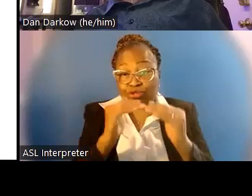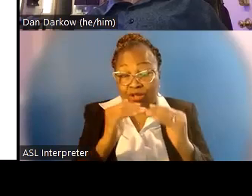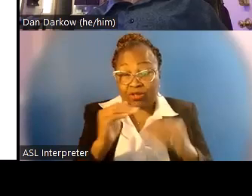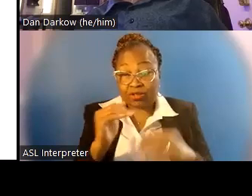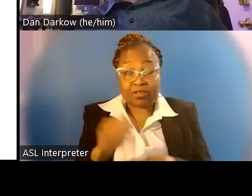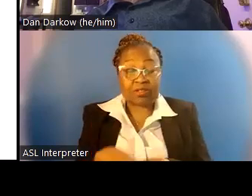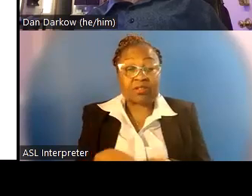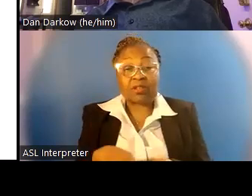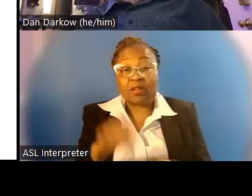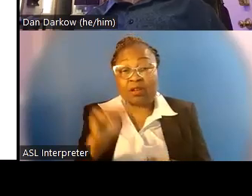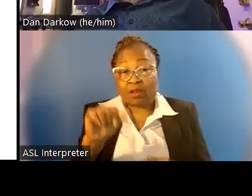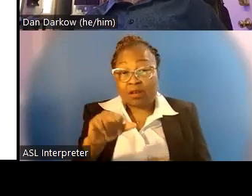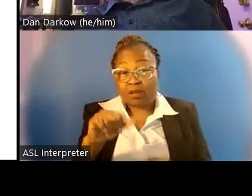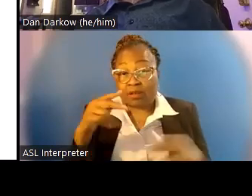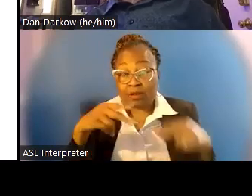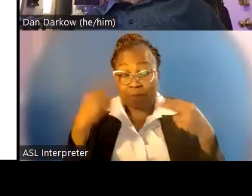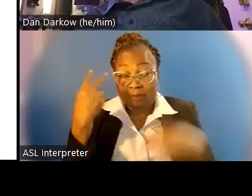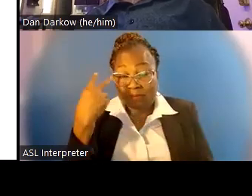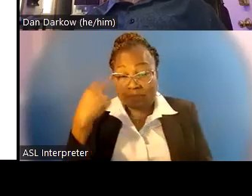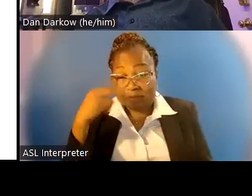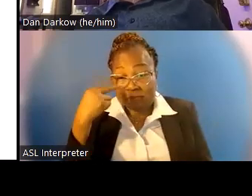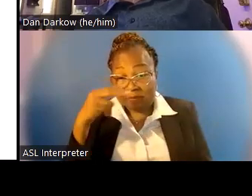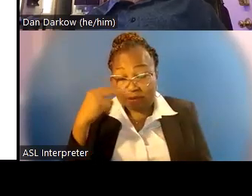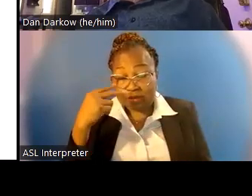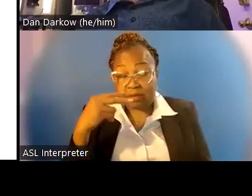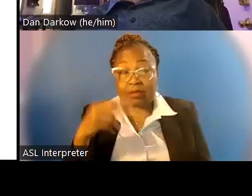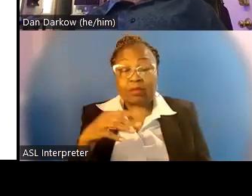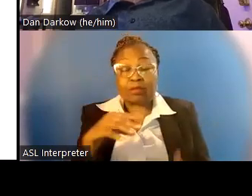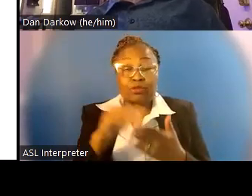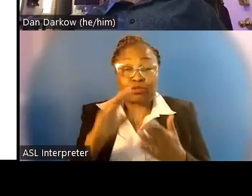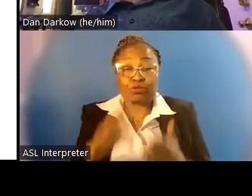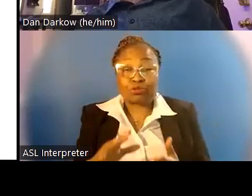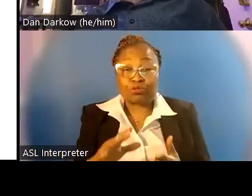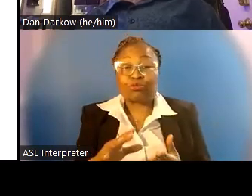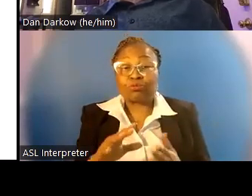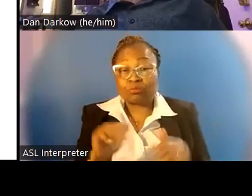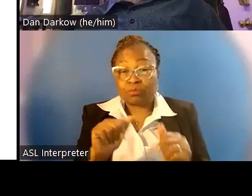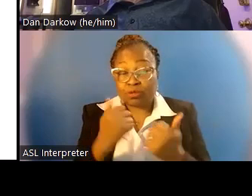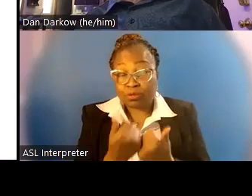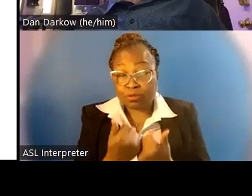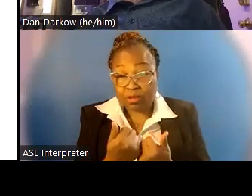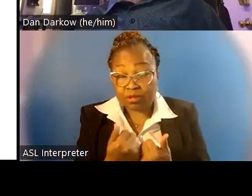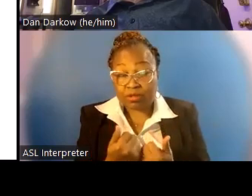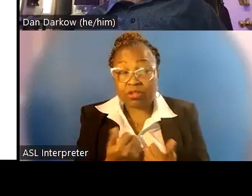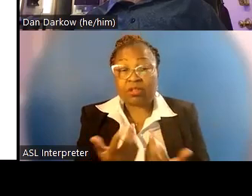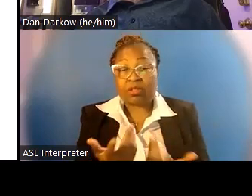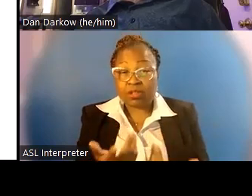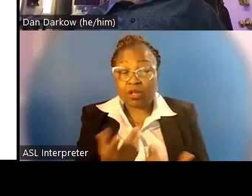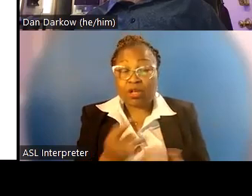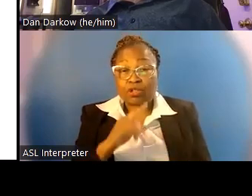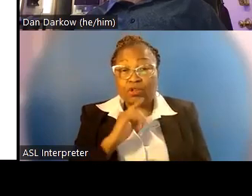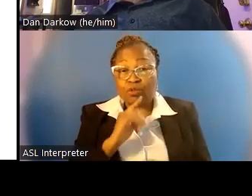and at UIC the Mexican Student Association, de Aztlan. So it was really a group effort